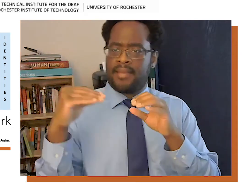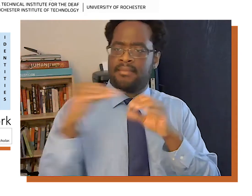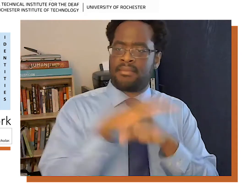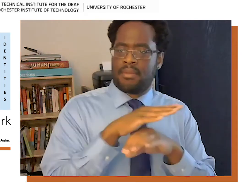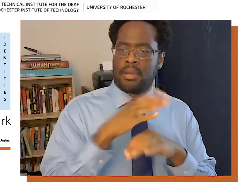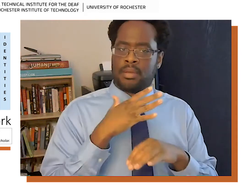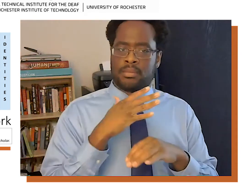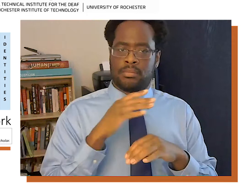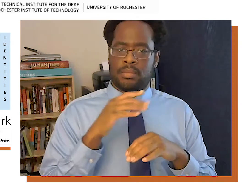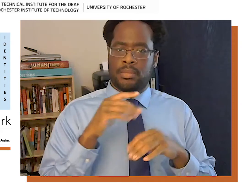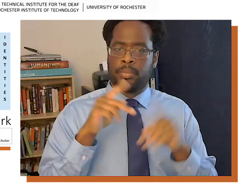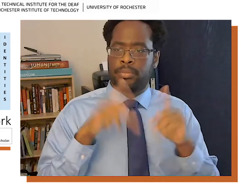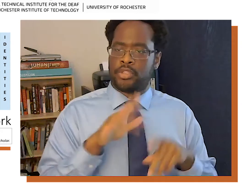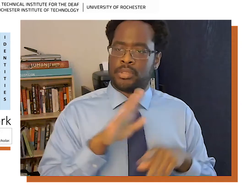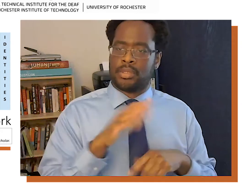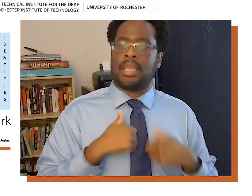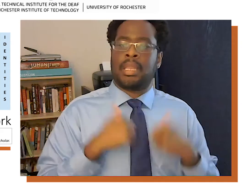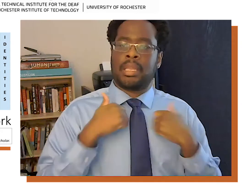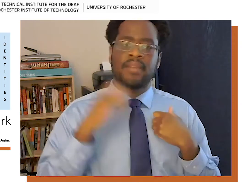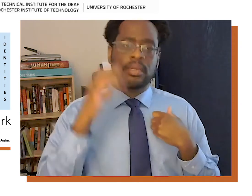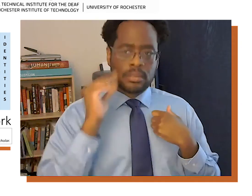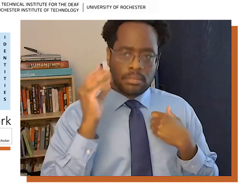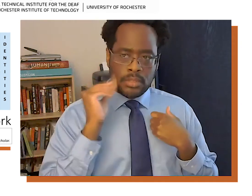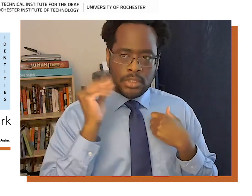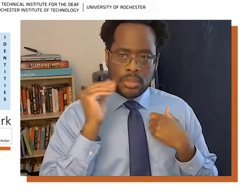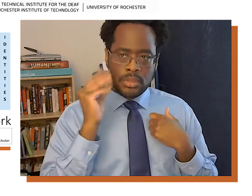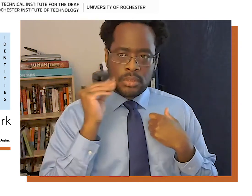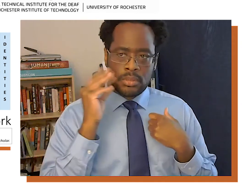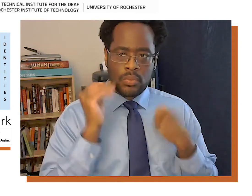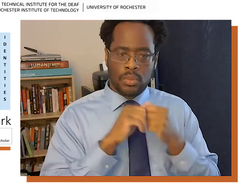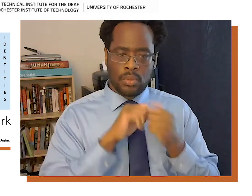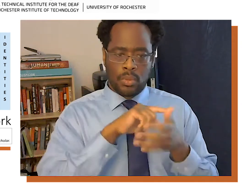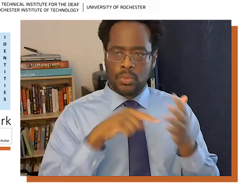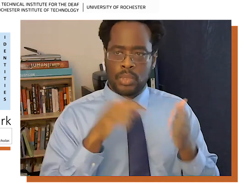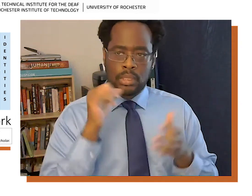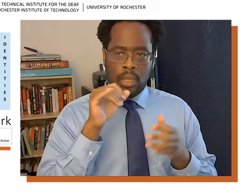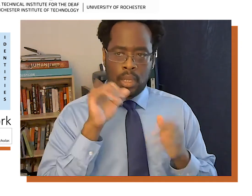The systems at large can affect someone's life and their identities